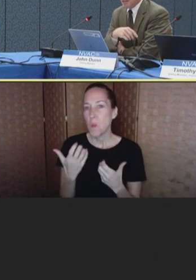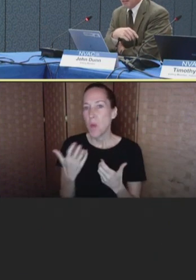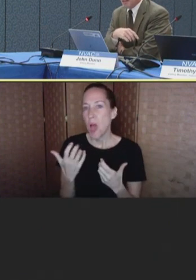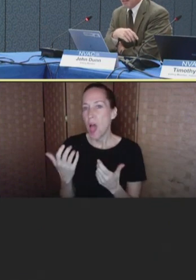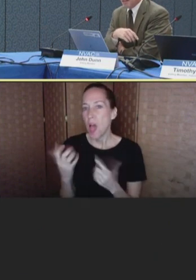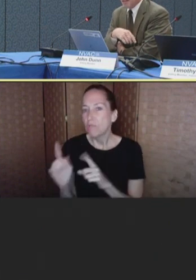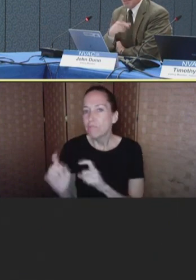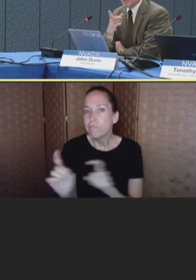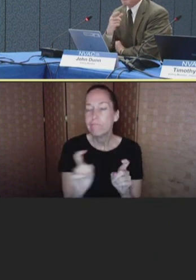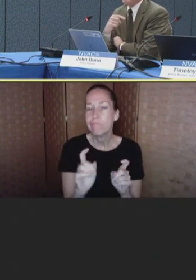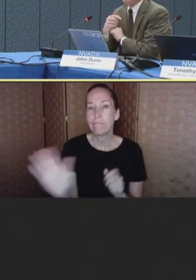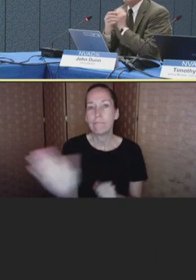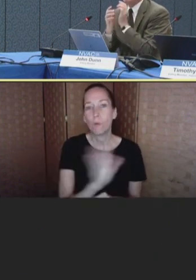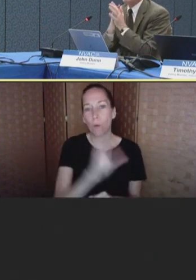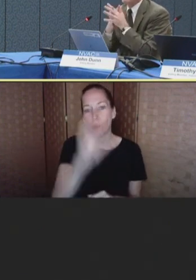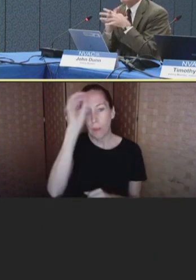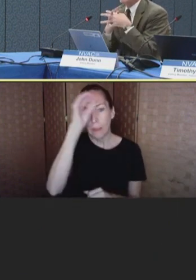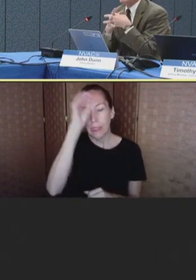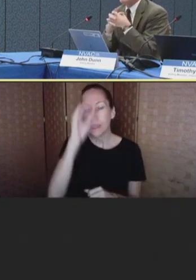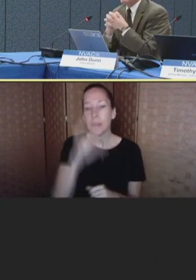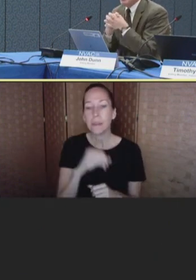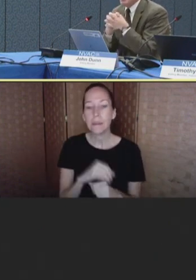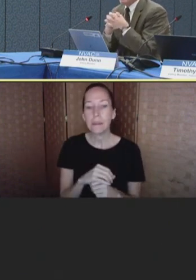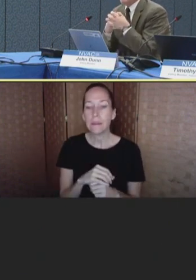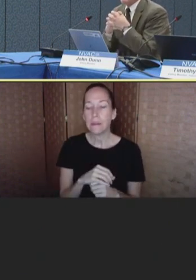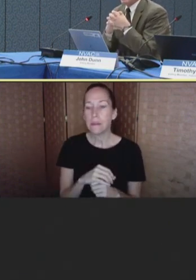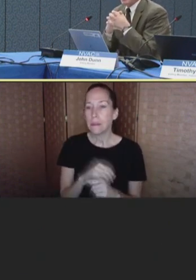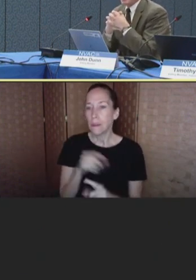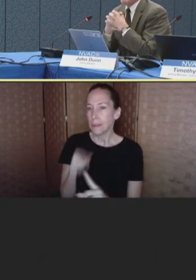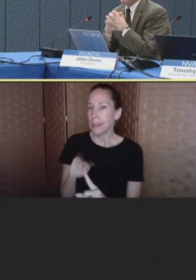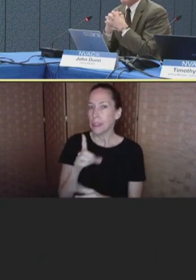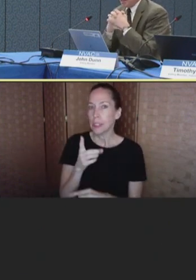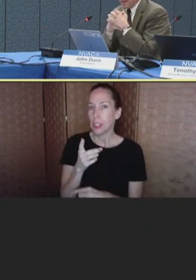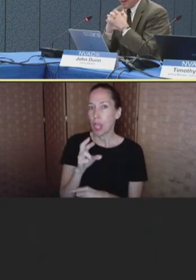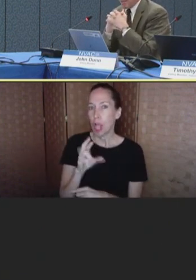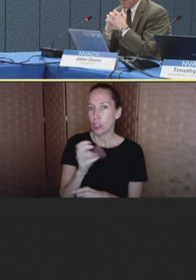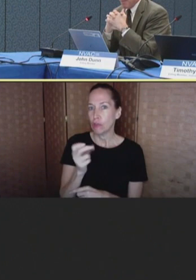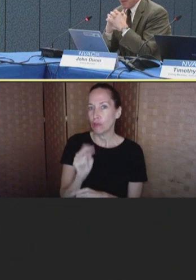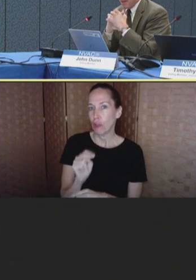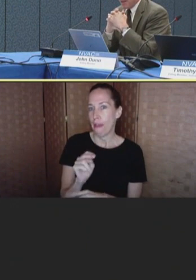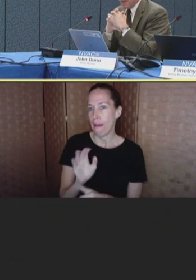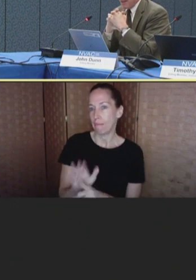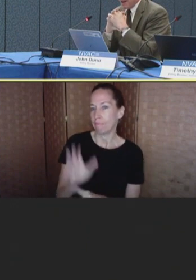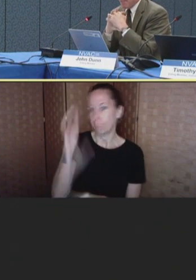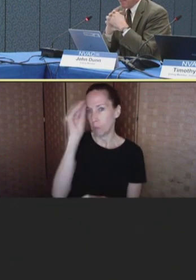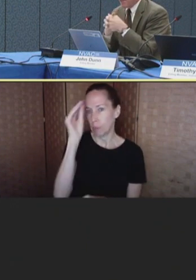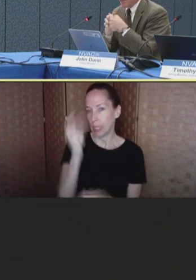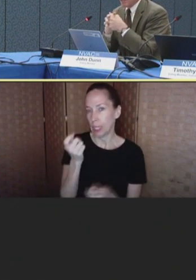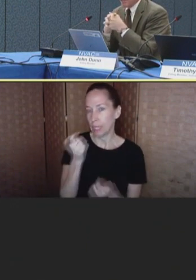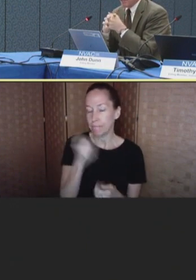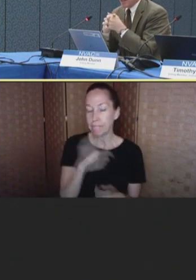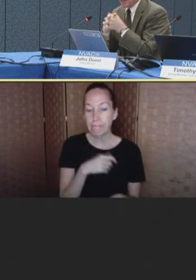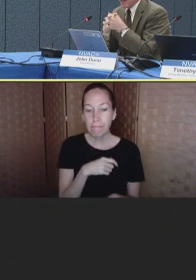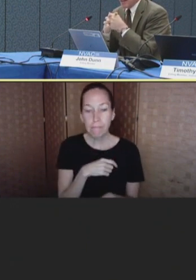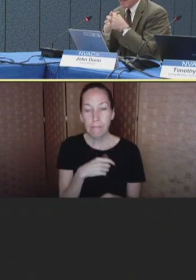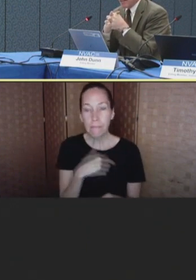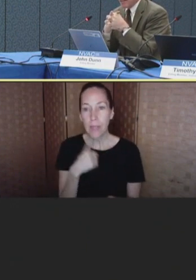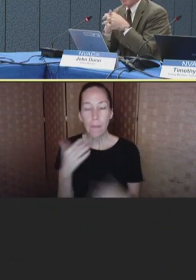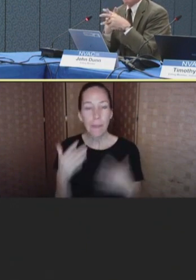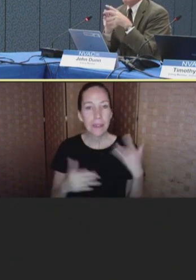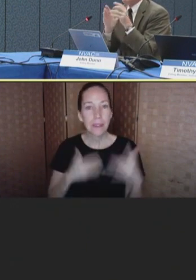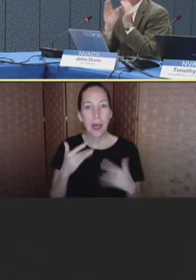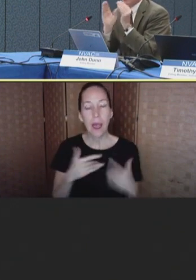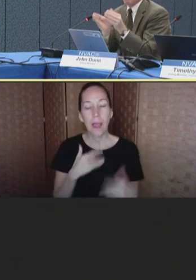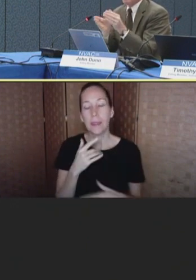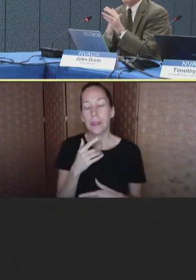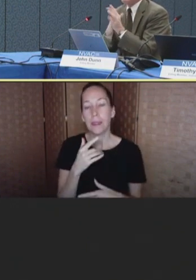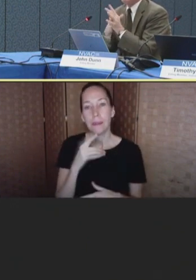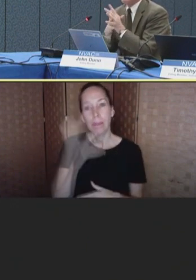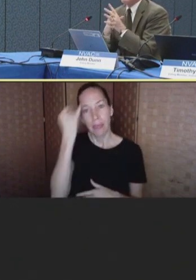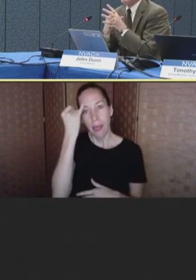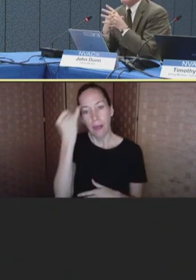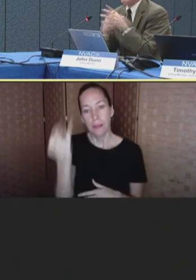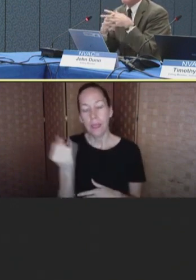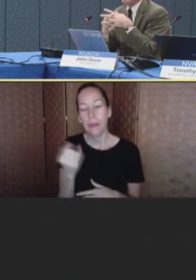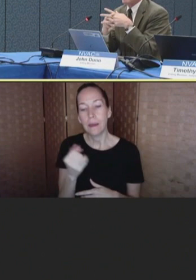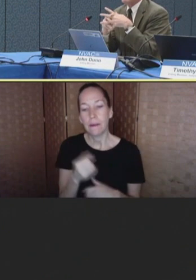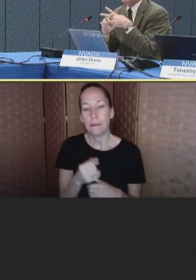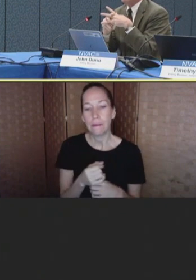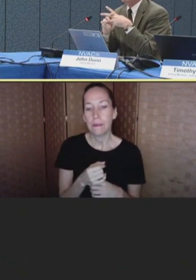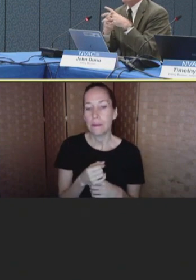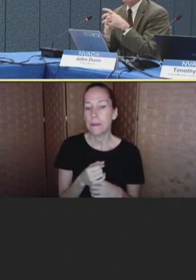In particular Dr. Chen, as -- I'm very excited about the idea of harmonizing what's looked